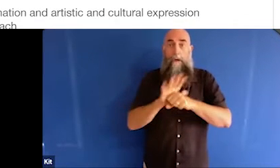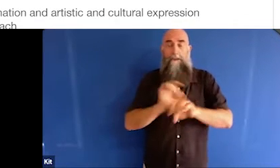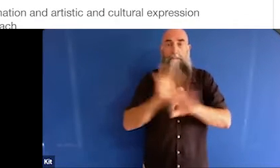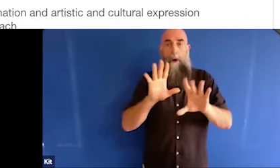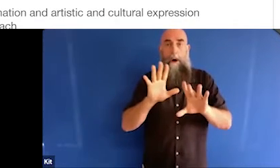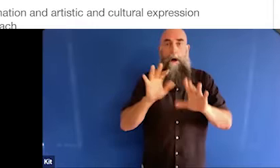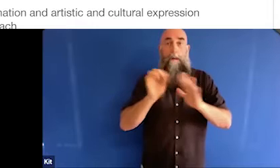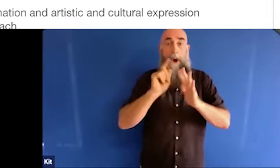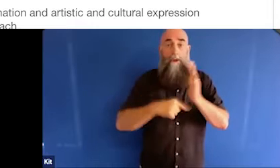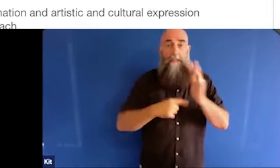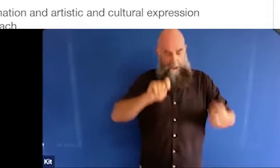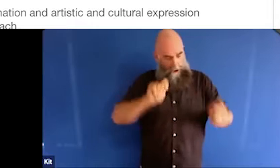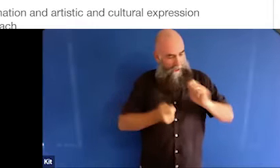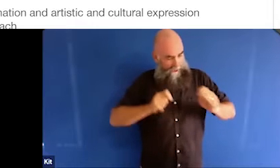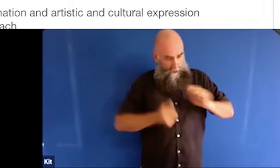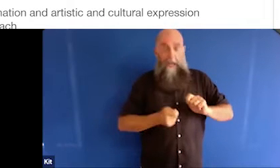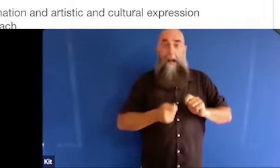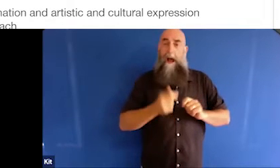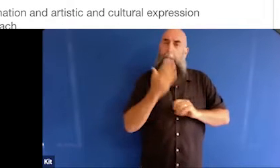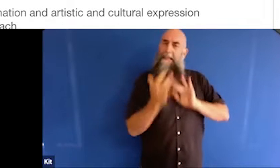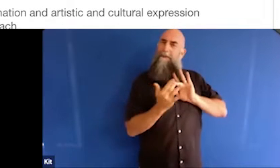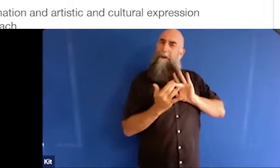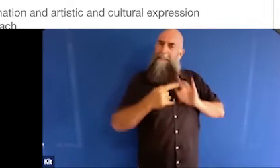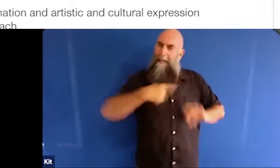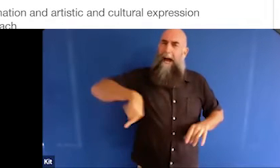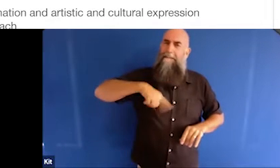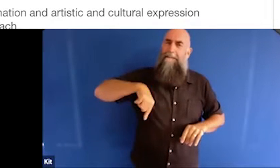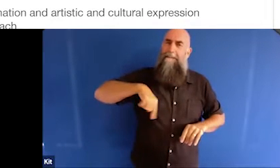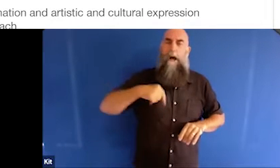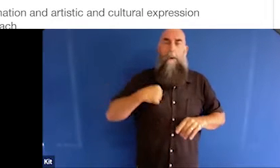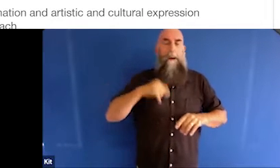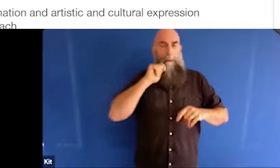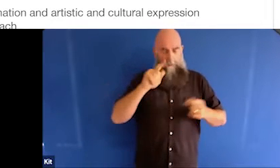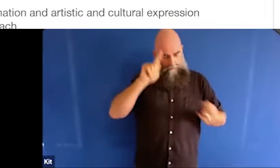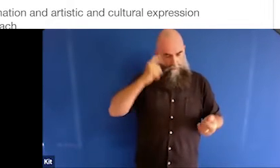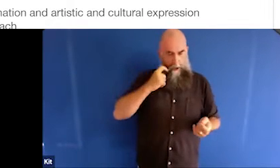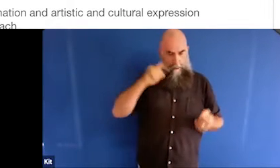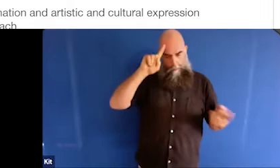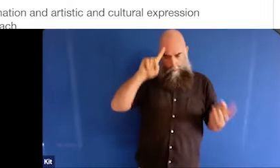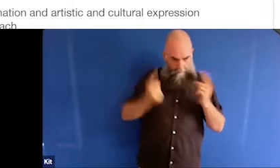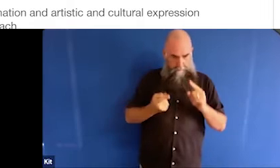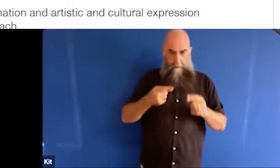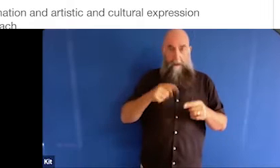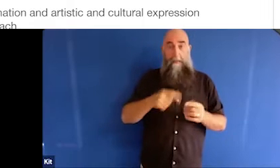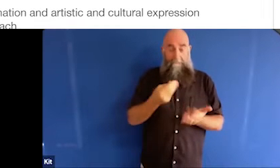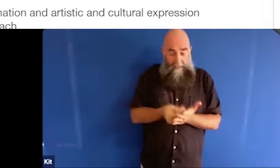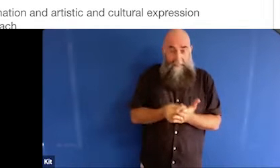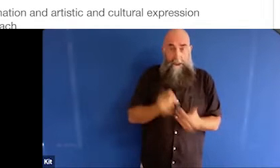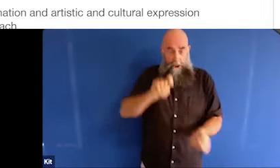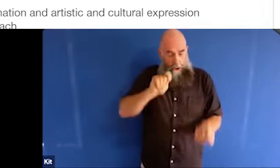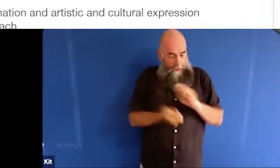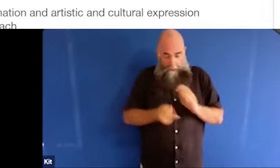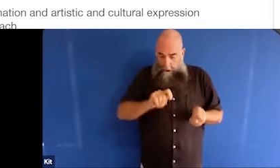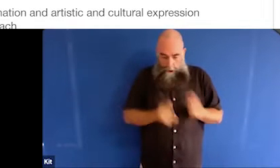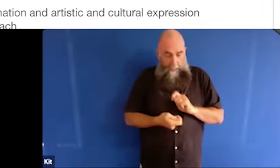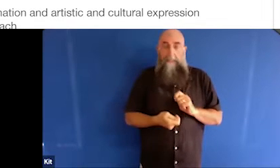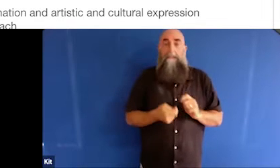us and we try and help you through to repurpose the funding or extend out the timeline. Again...